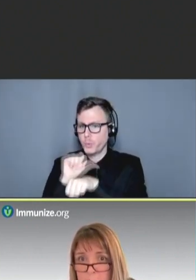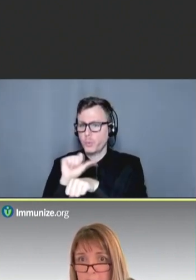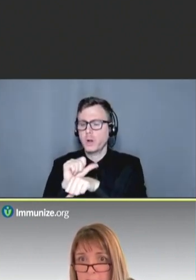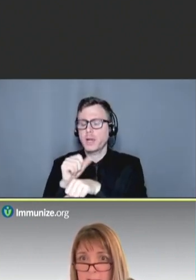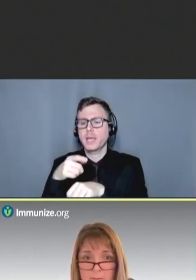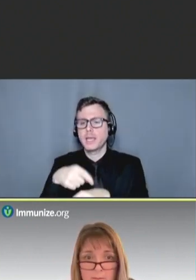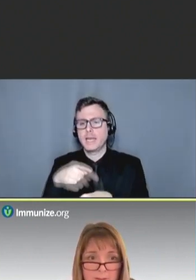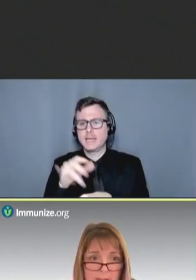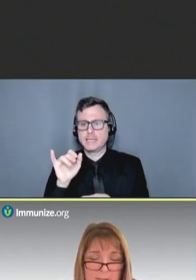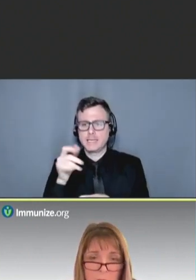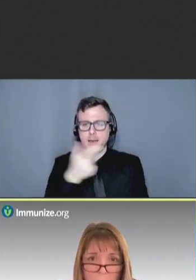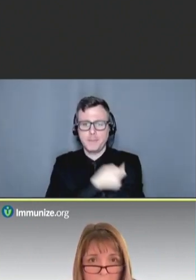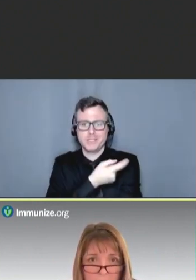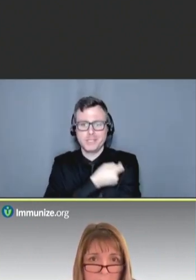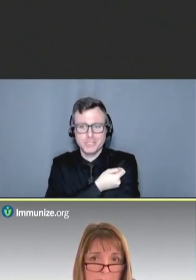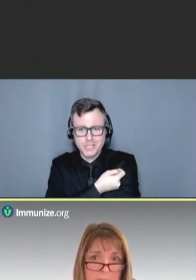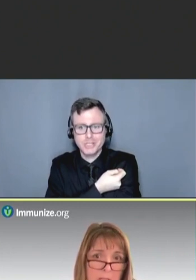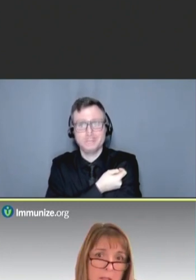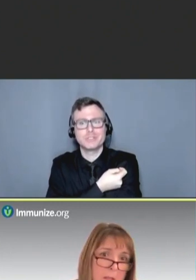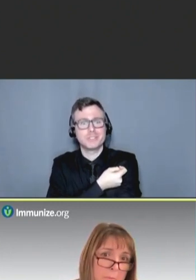space, and that's wonderful news.